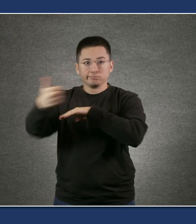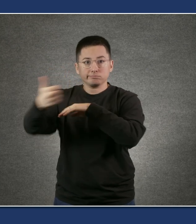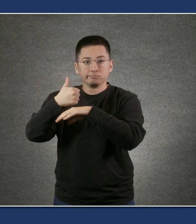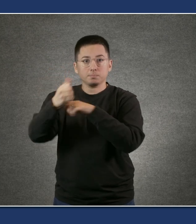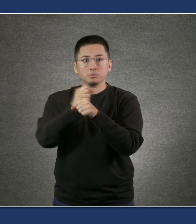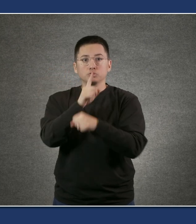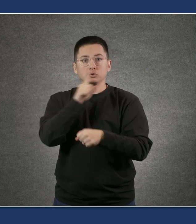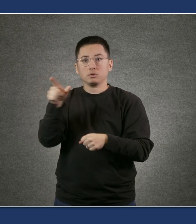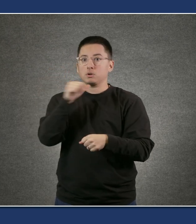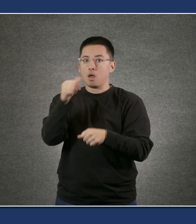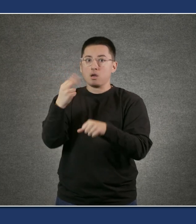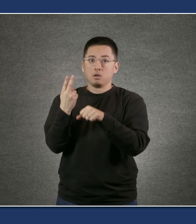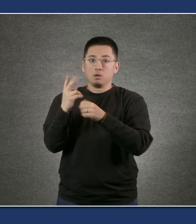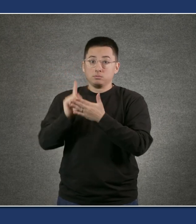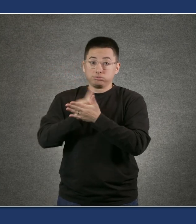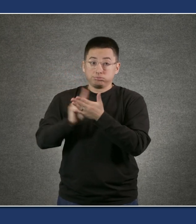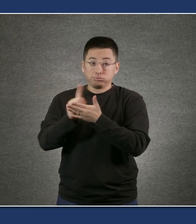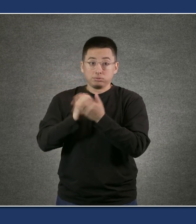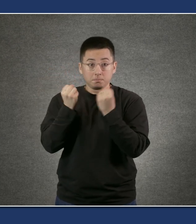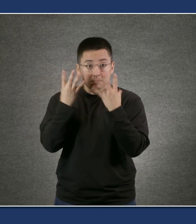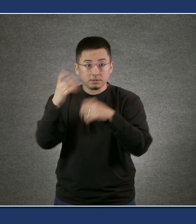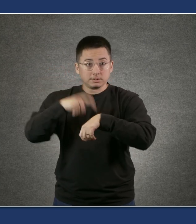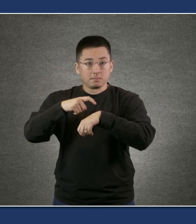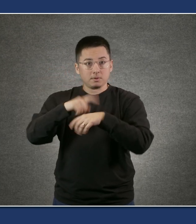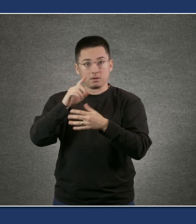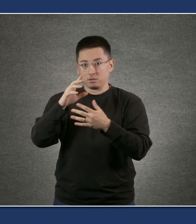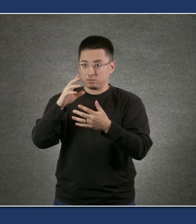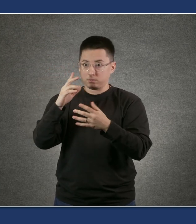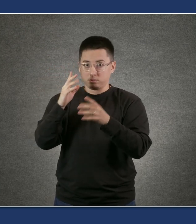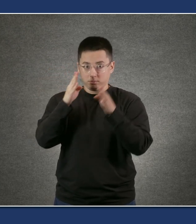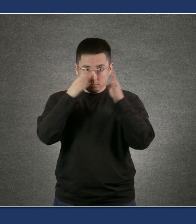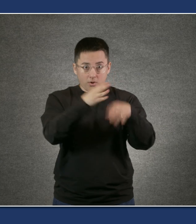without enough time to have their most critical needs met.